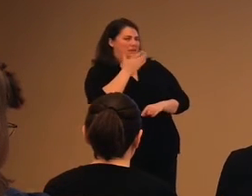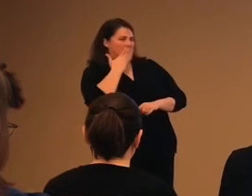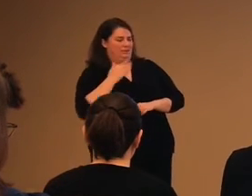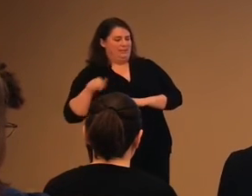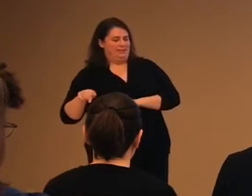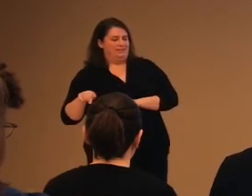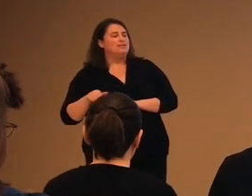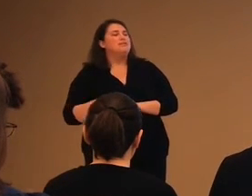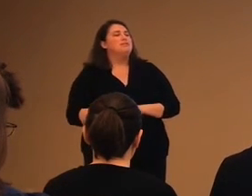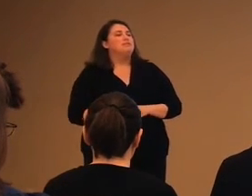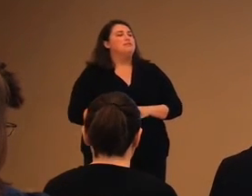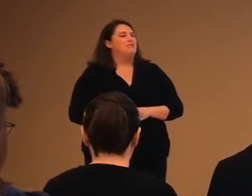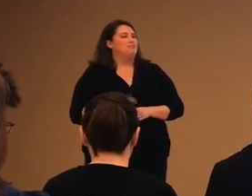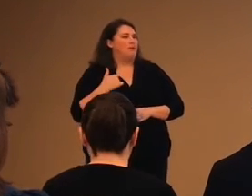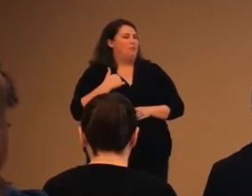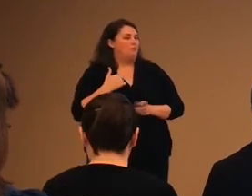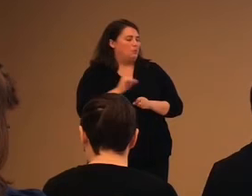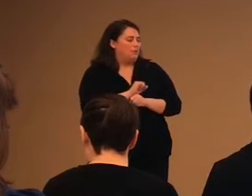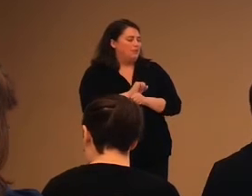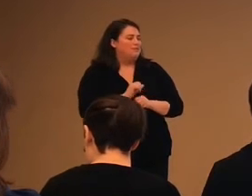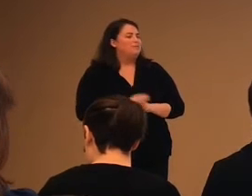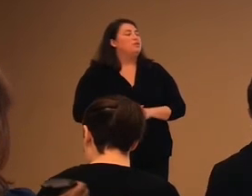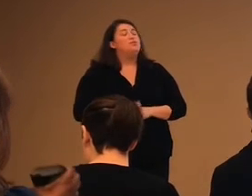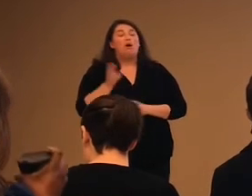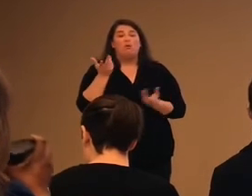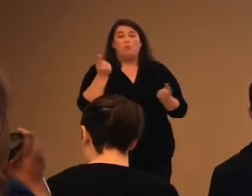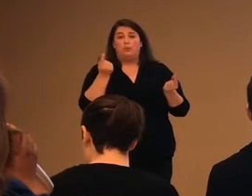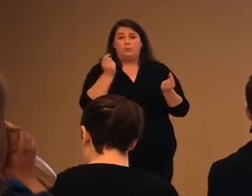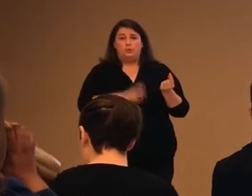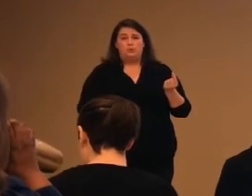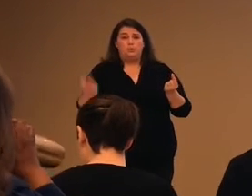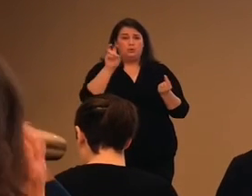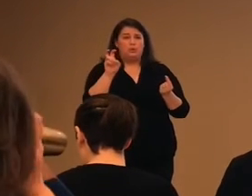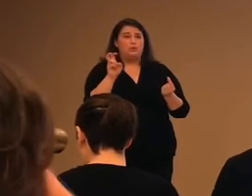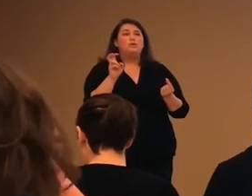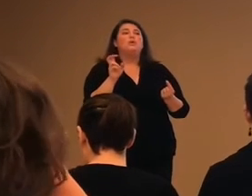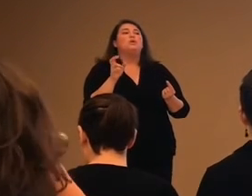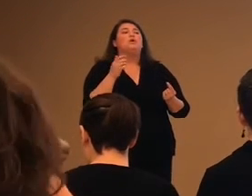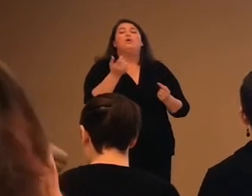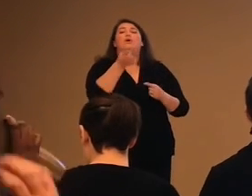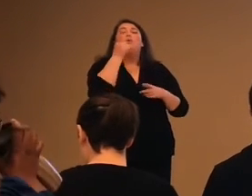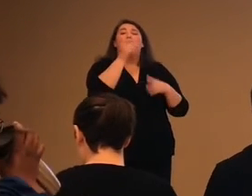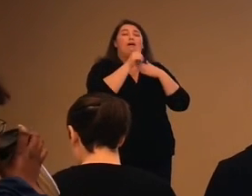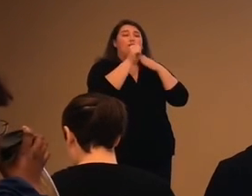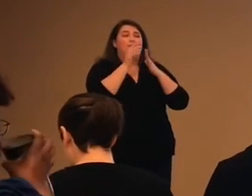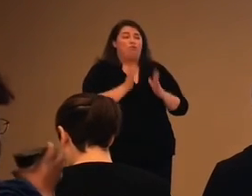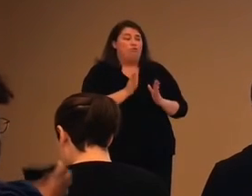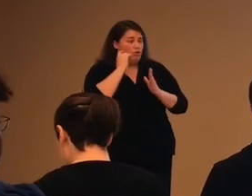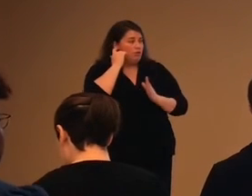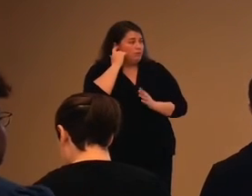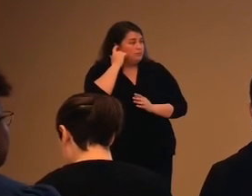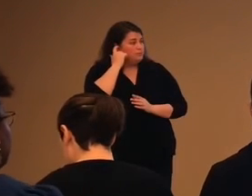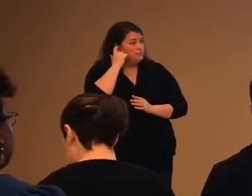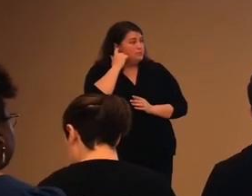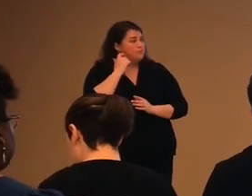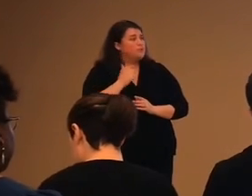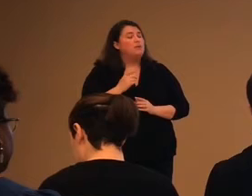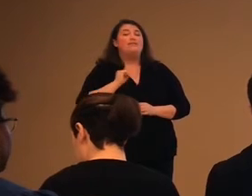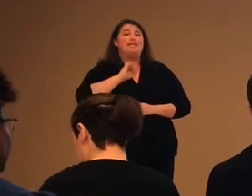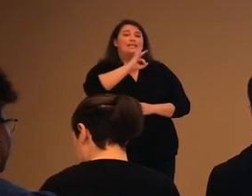So what happens with those tours is we have it led by a curator, and then we have a staffer that does an audio description